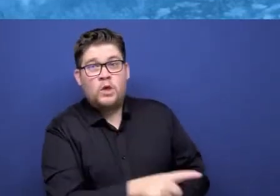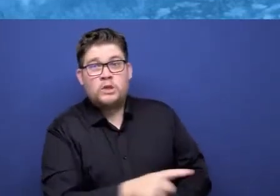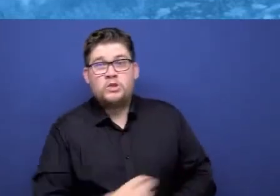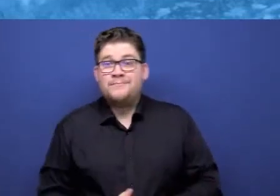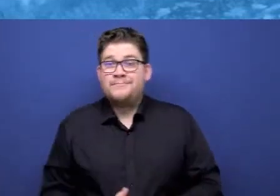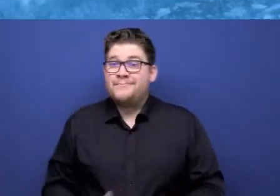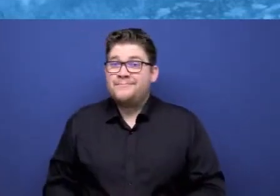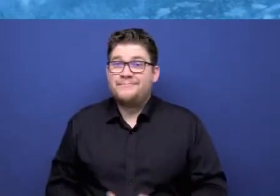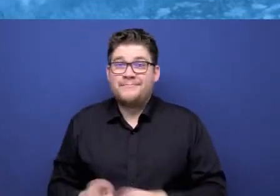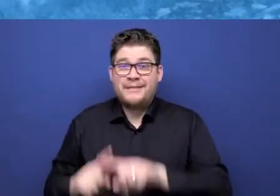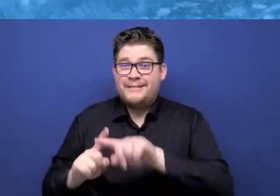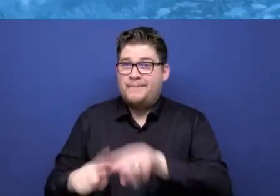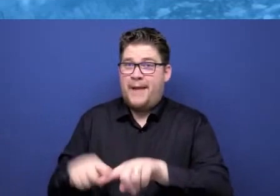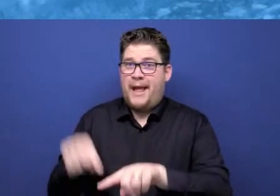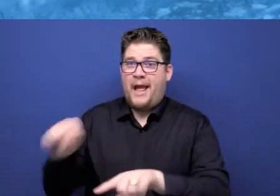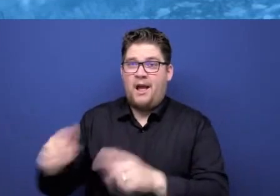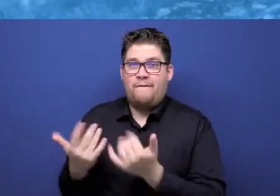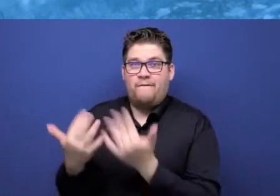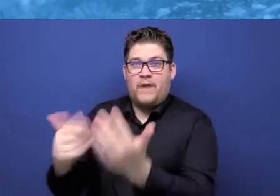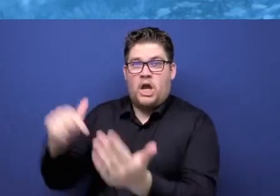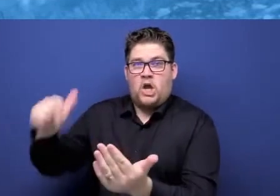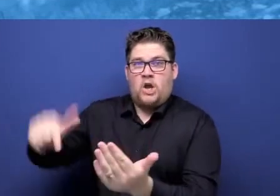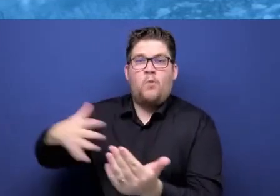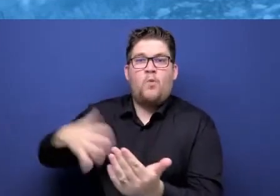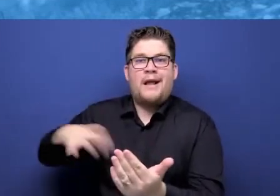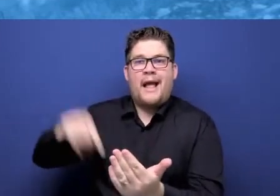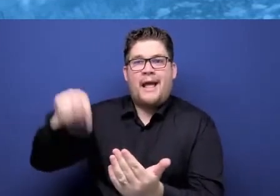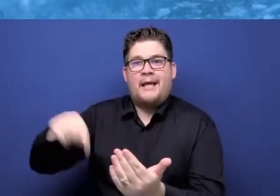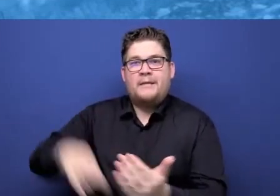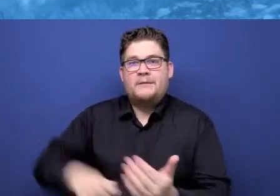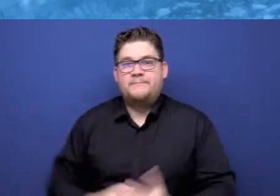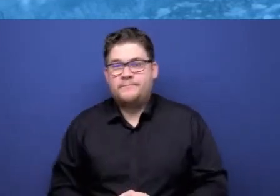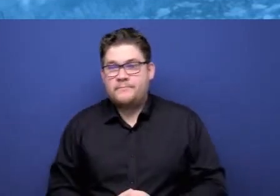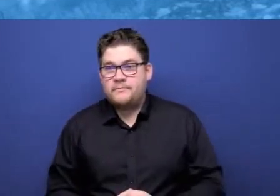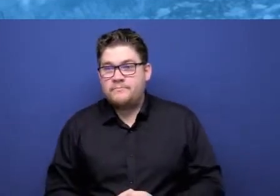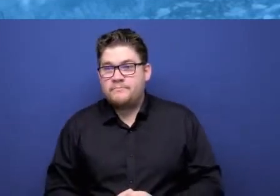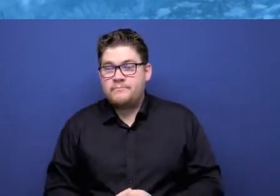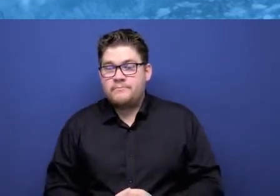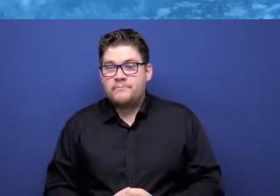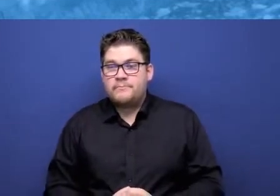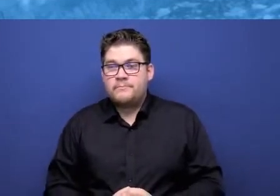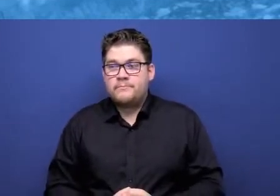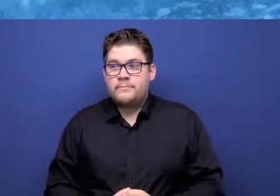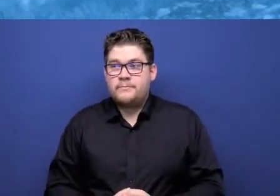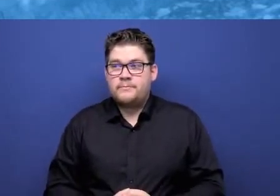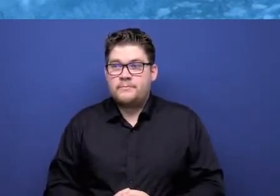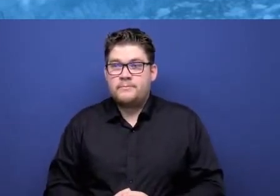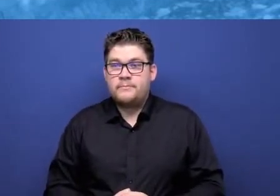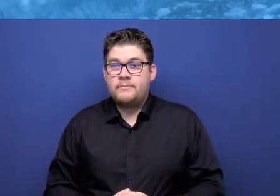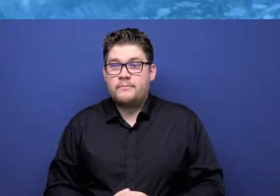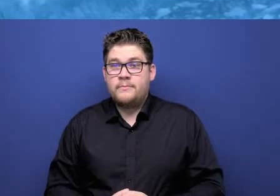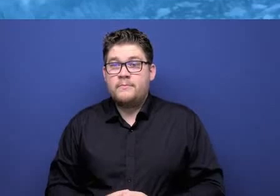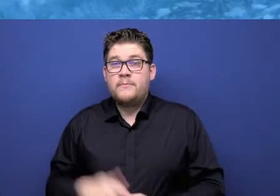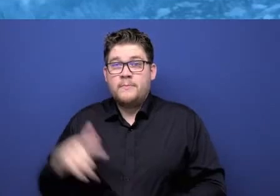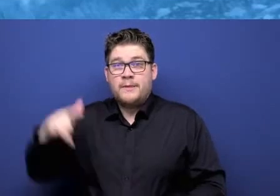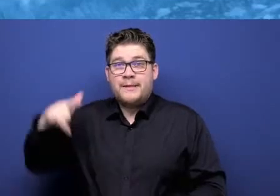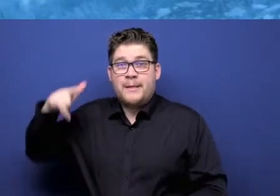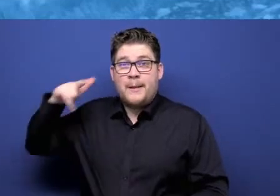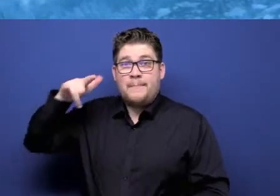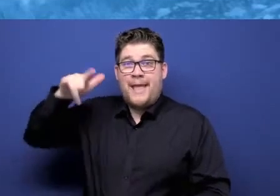know, as as you were alluding to in your question, dropping water from the air in those